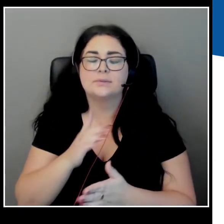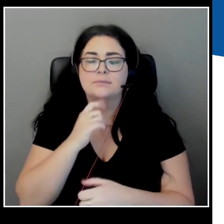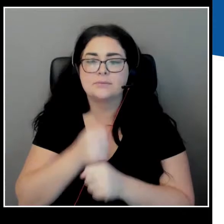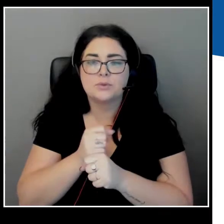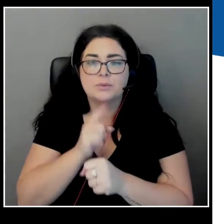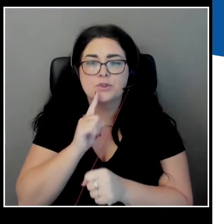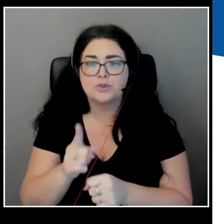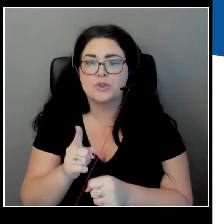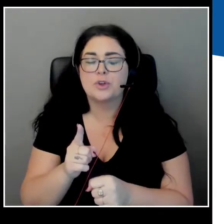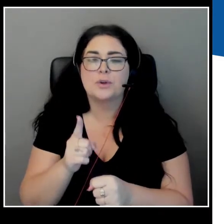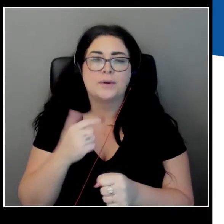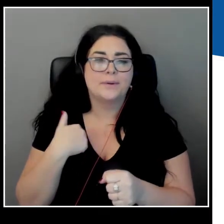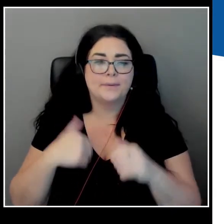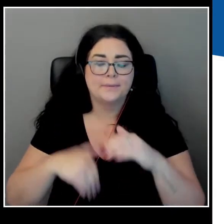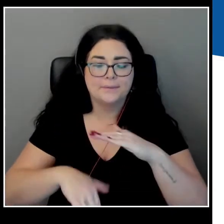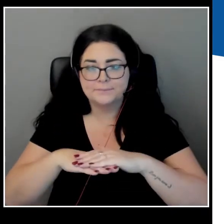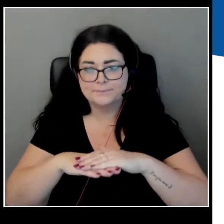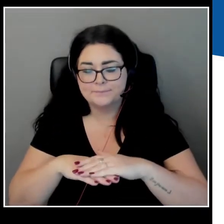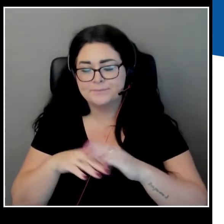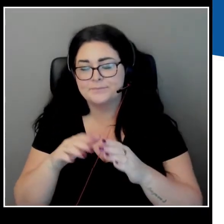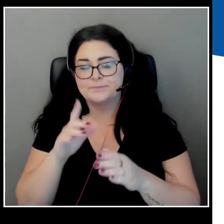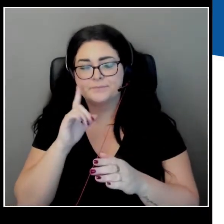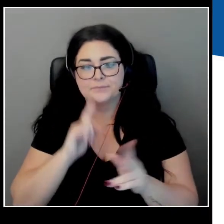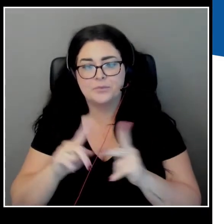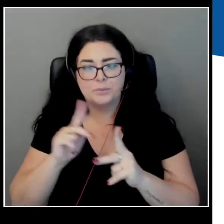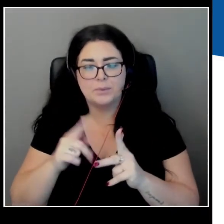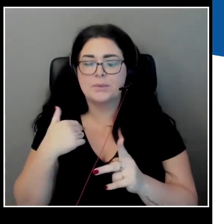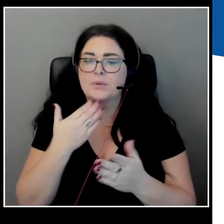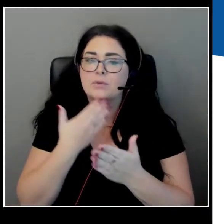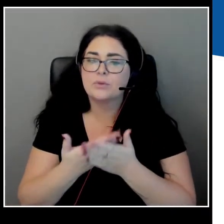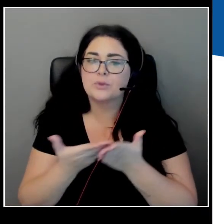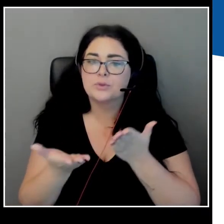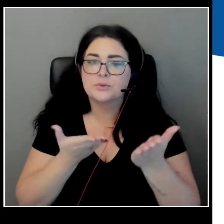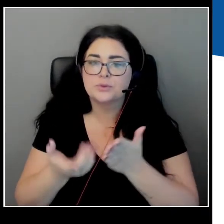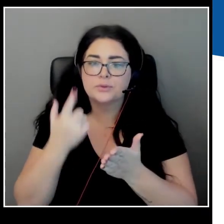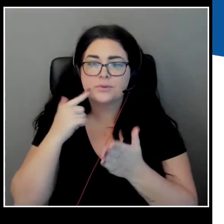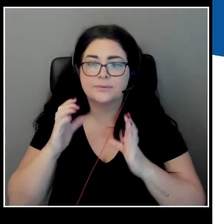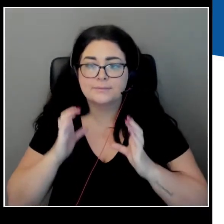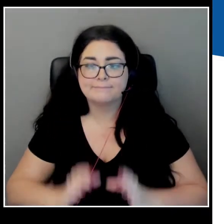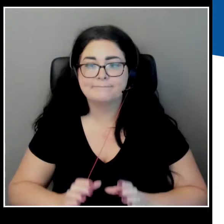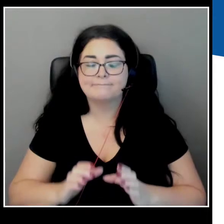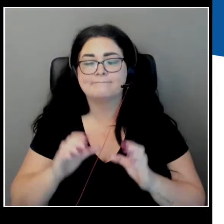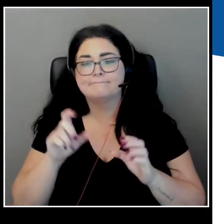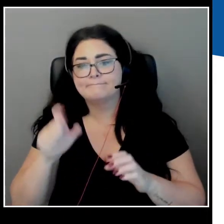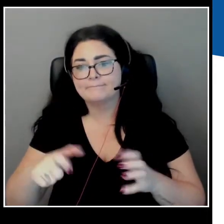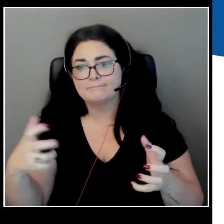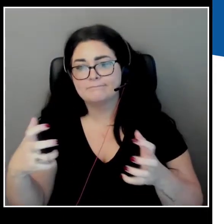levels to provide a service that meets customer needs while maintaining affordable rates.